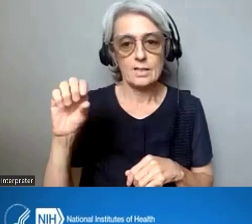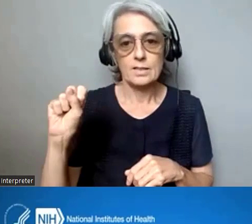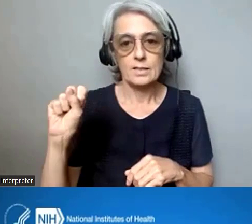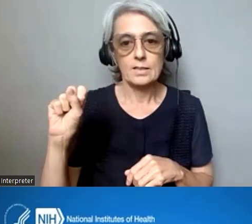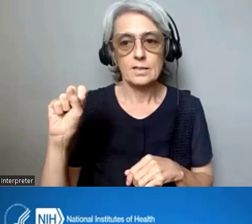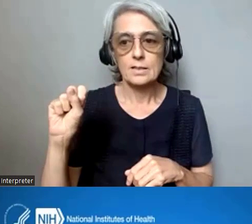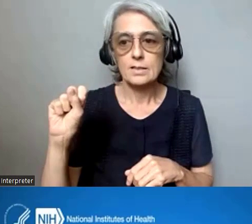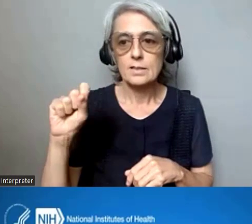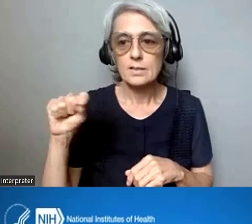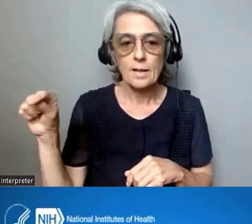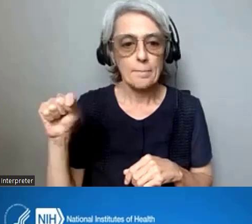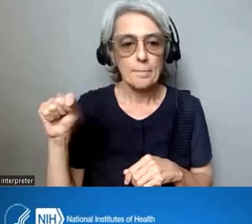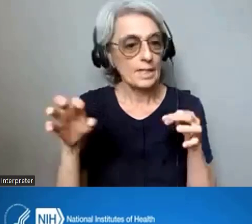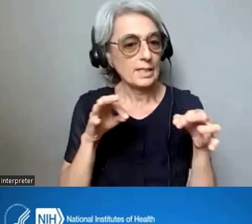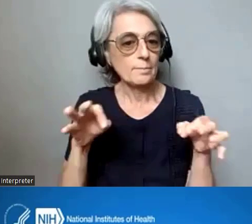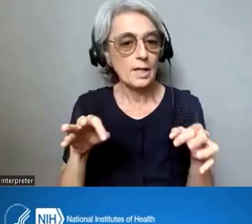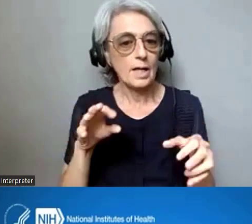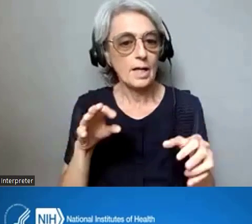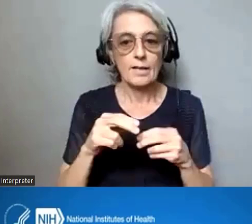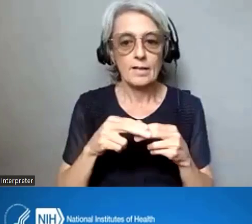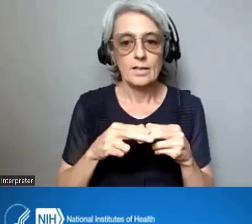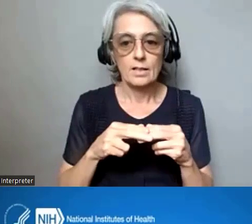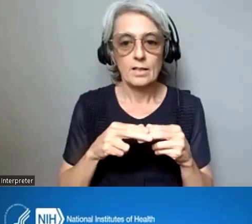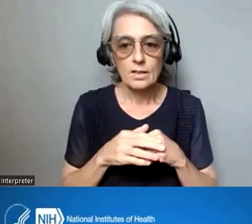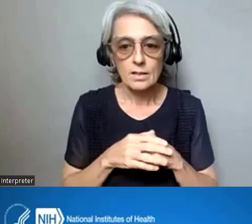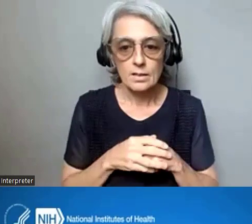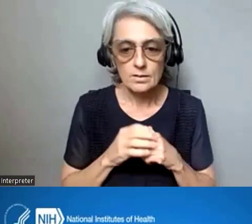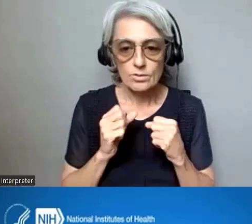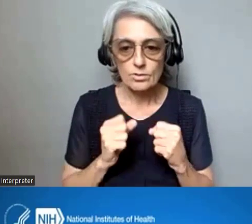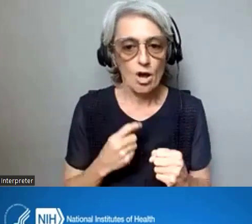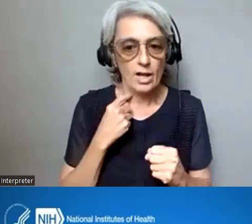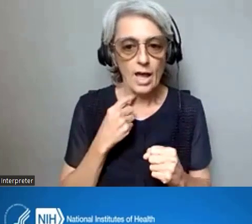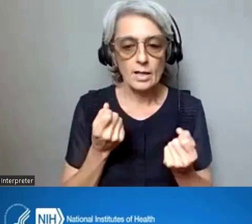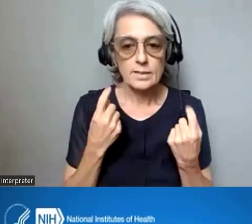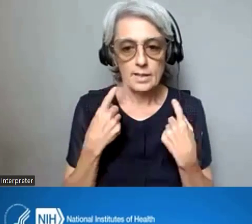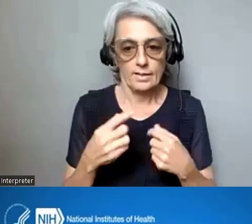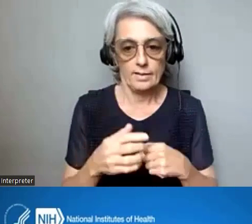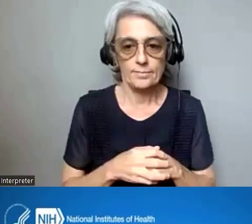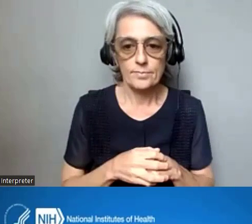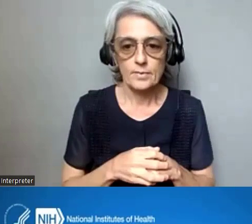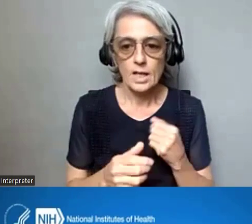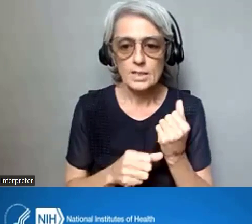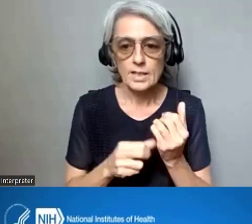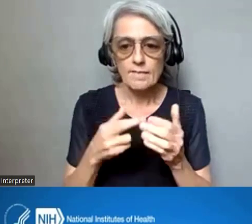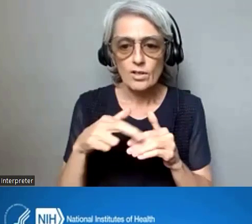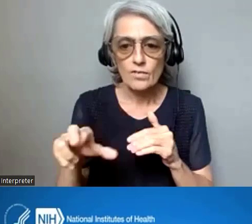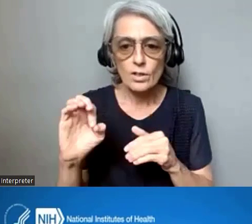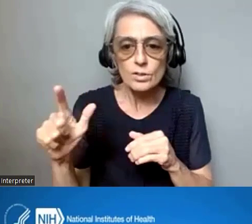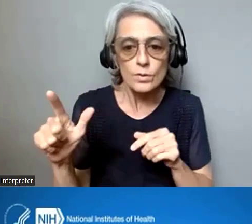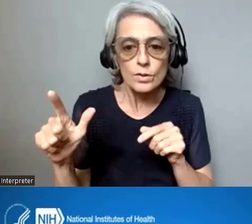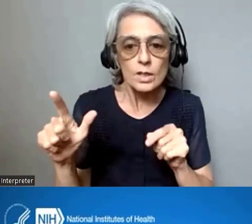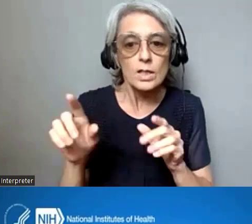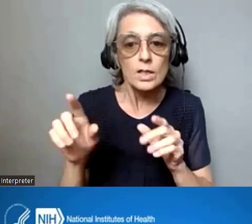or your Assisted Referral Tool, that has been developed by the NIH Center for Scientific Review